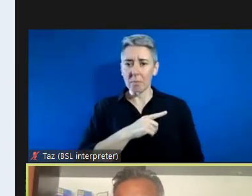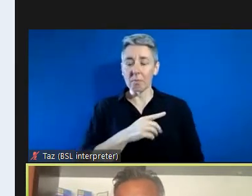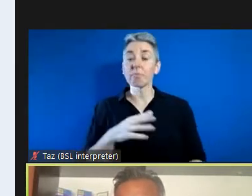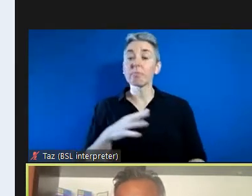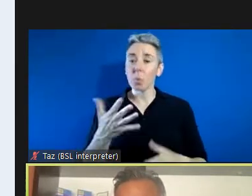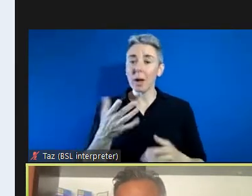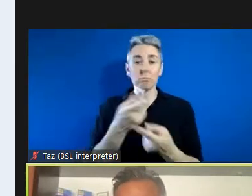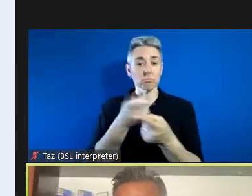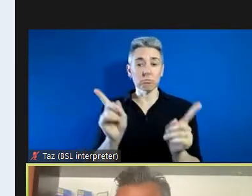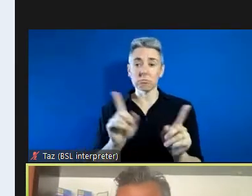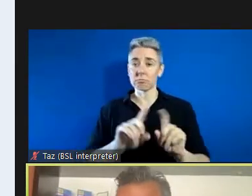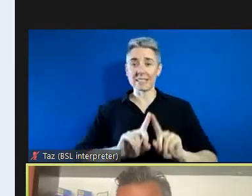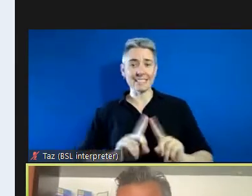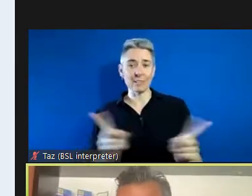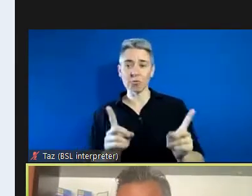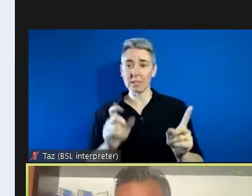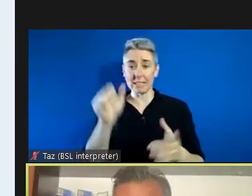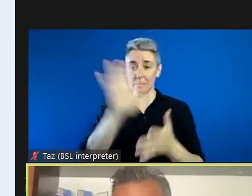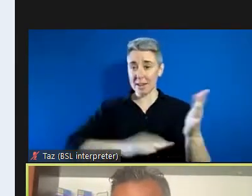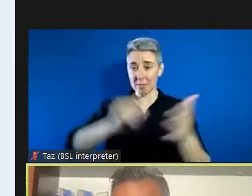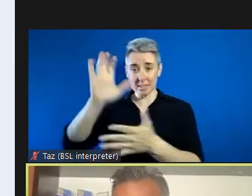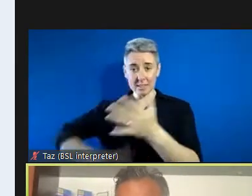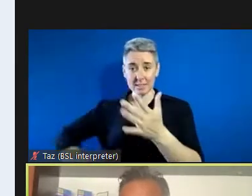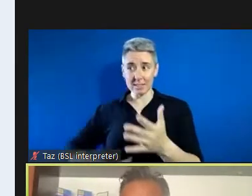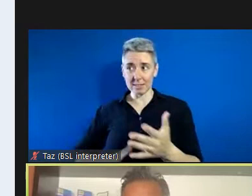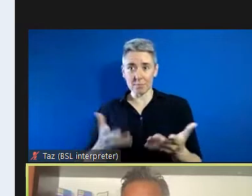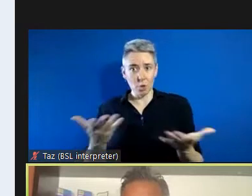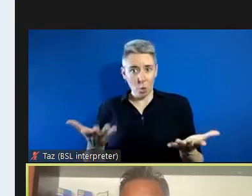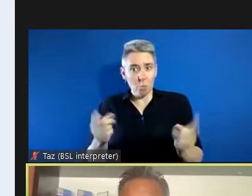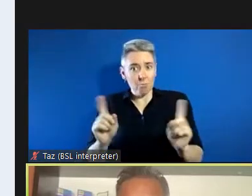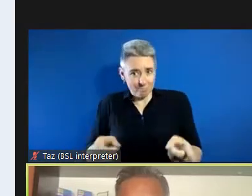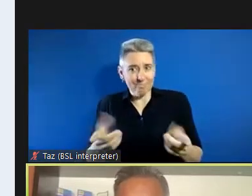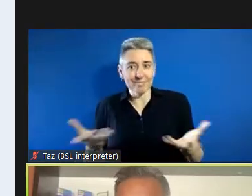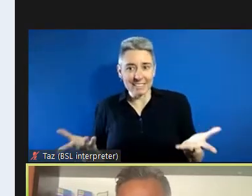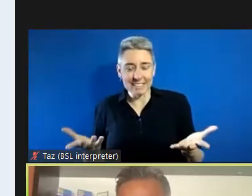experiences is precisely that you've come from different experiences, you are stronger because of